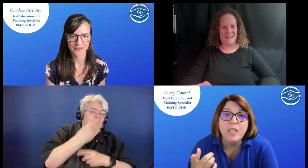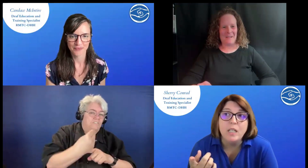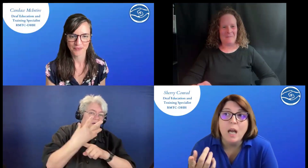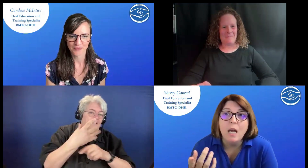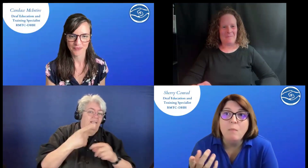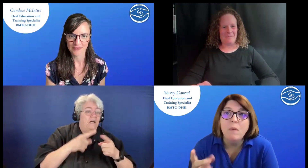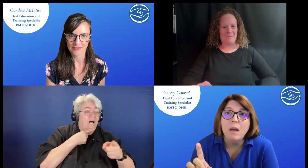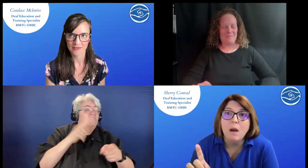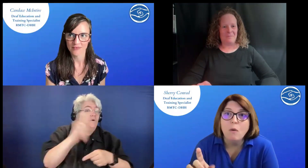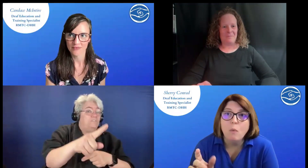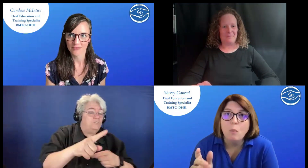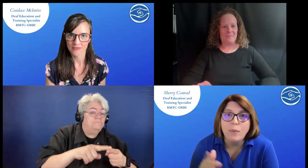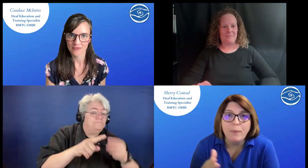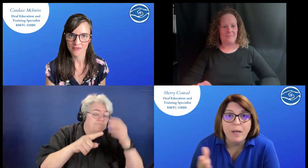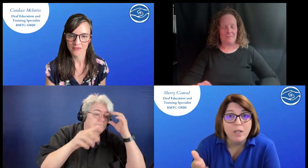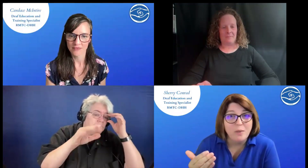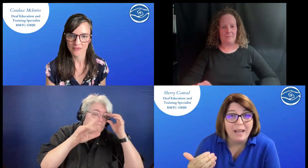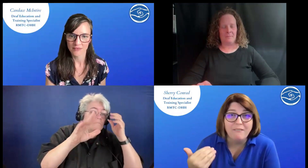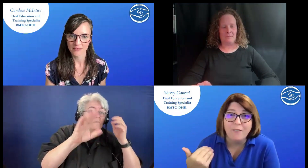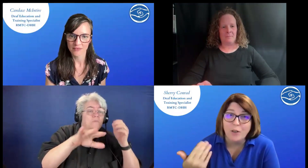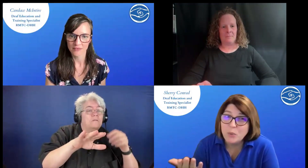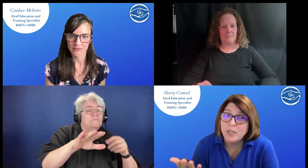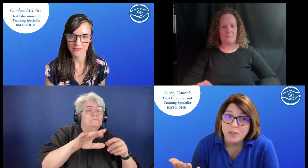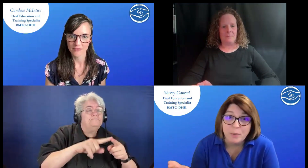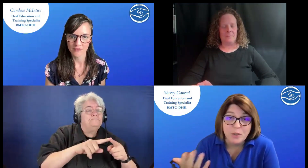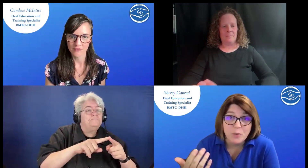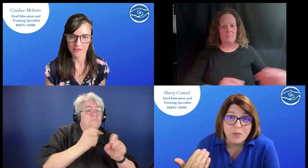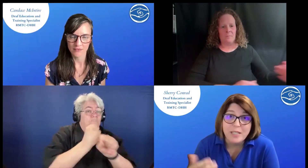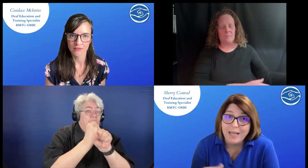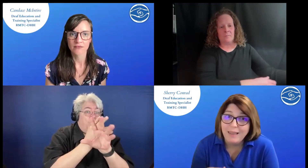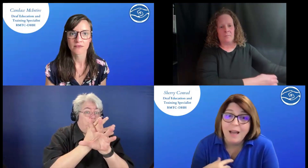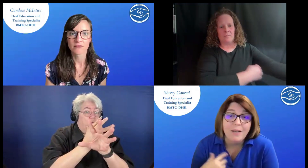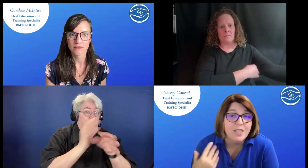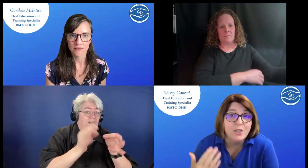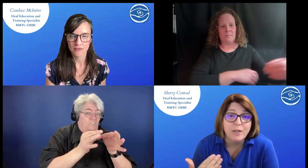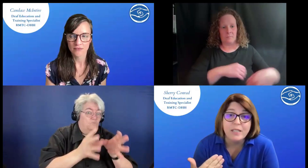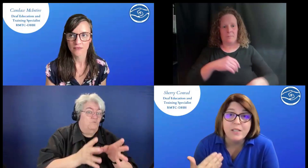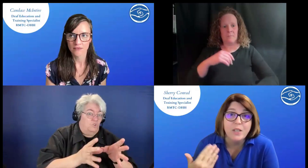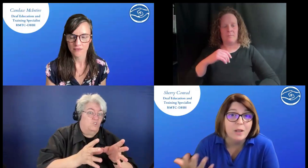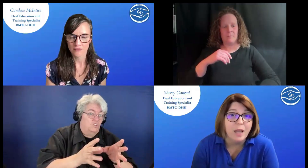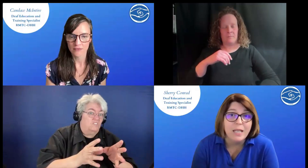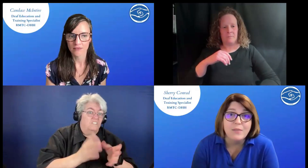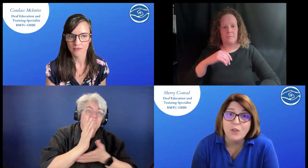another question. With regard to virtual interpreters we're seeing a lot of districts utilize